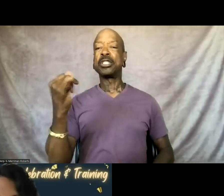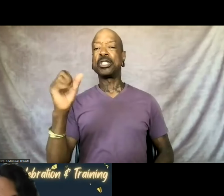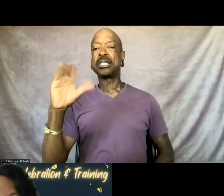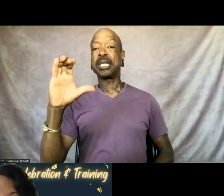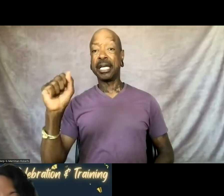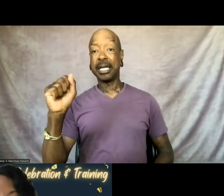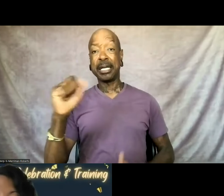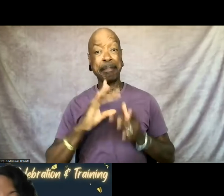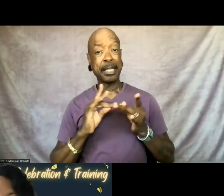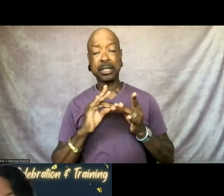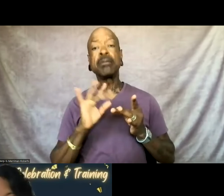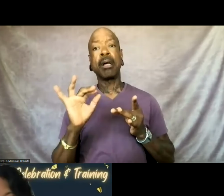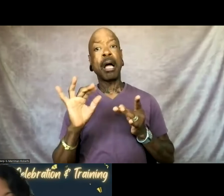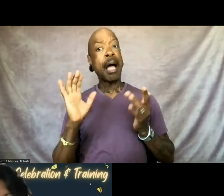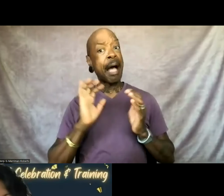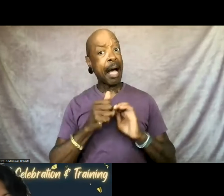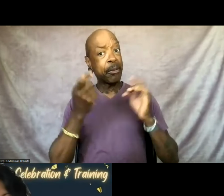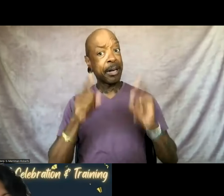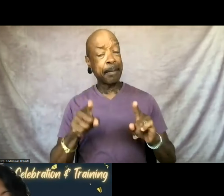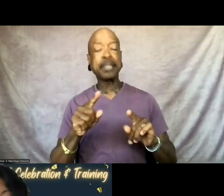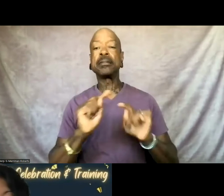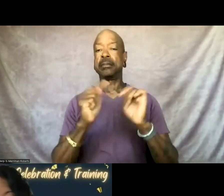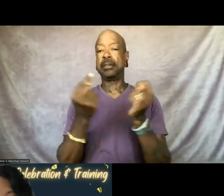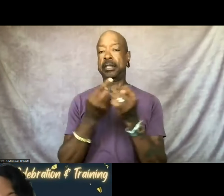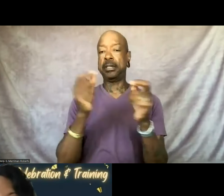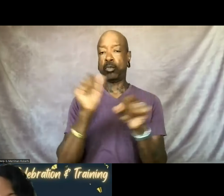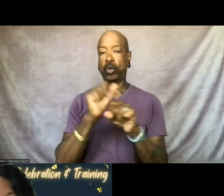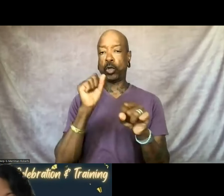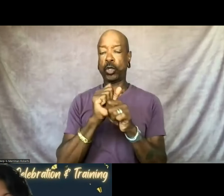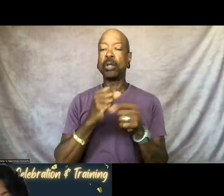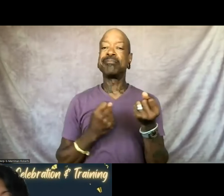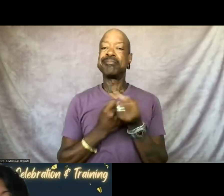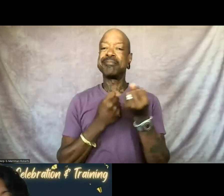July 1st, that the asset limit was increased. And I think